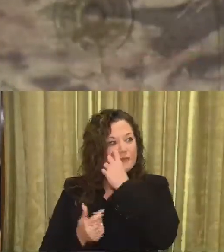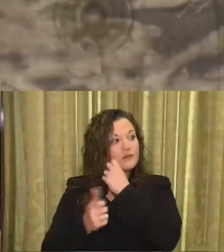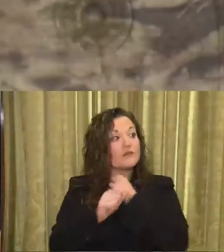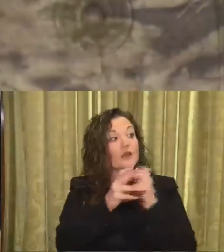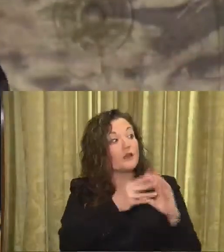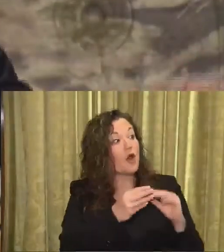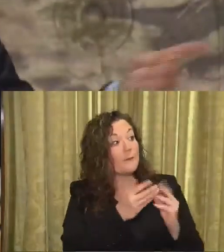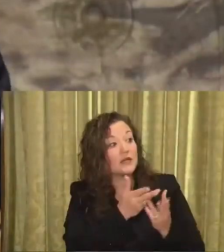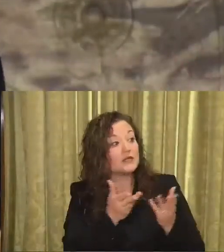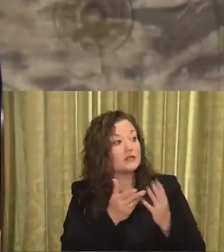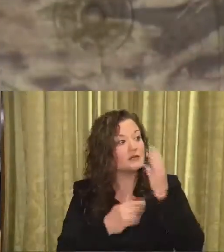or where that Doctor Merrill?